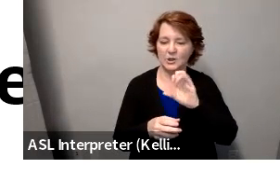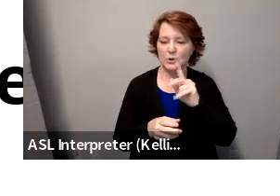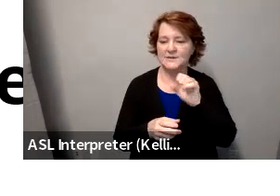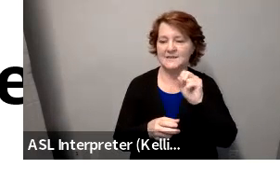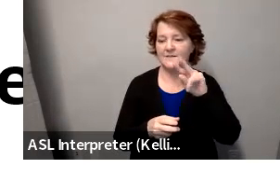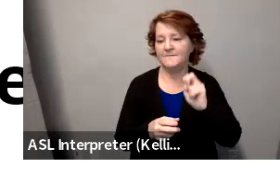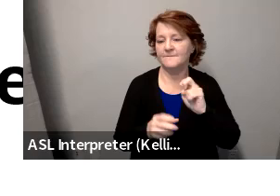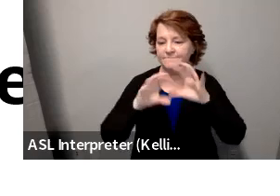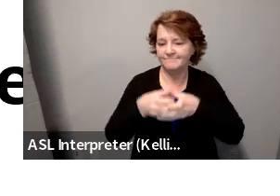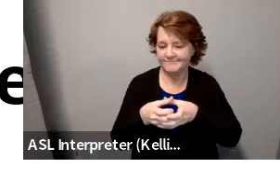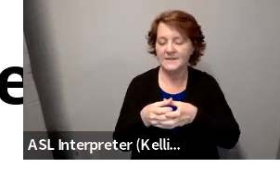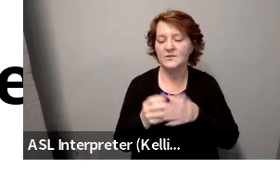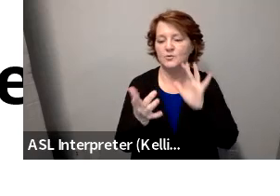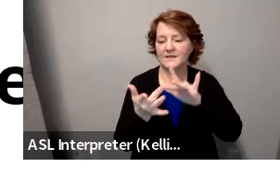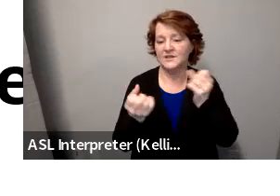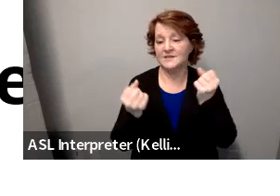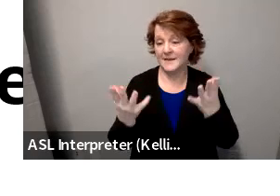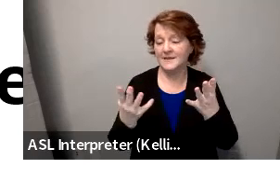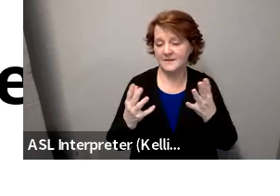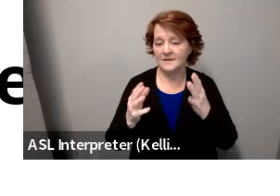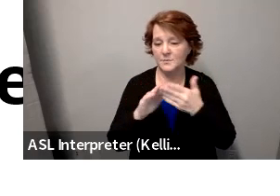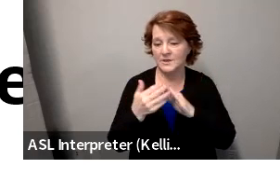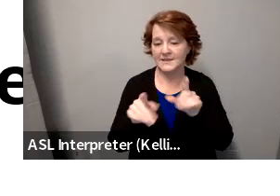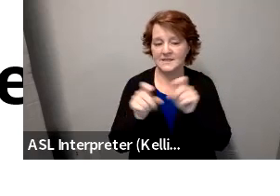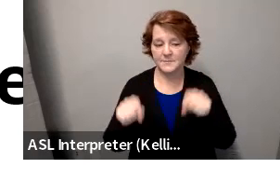what they can't do before, during and after emergencies and disasters and